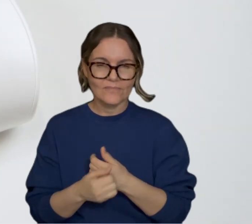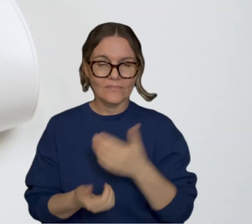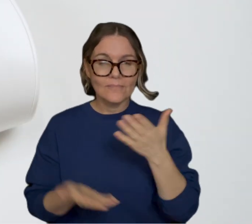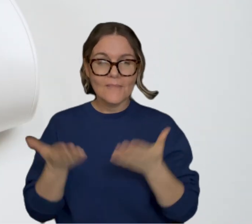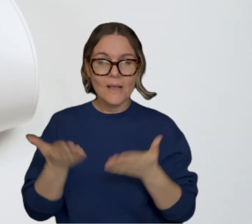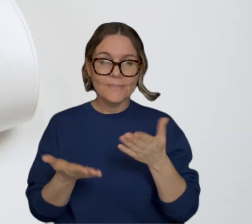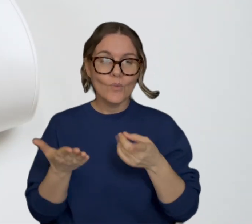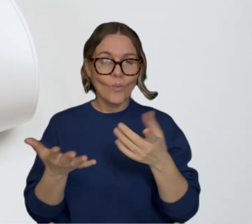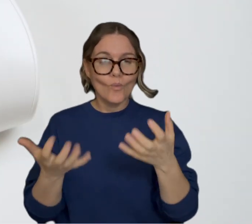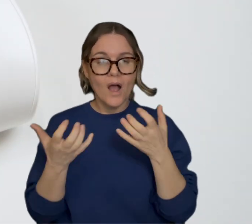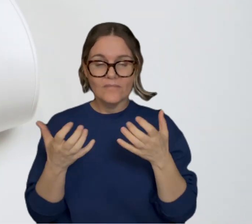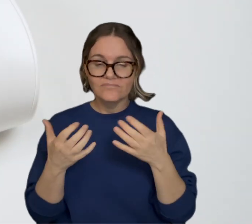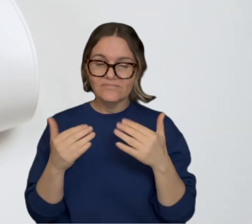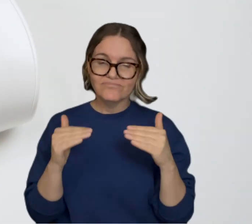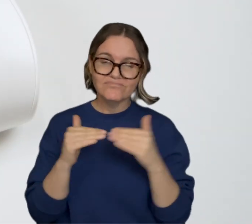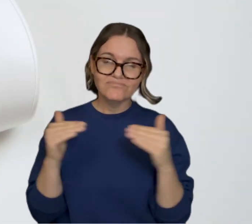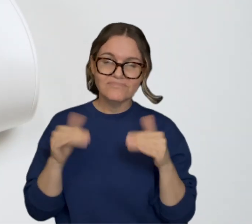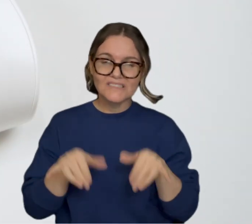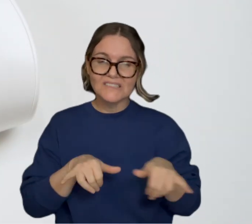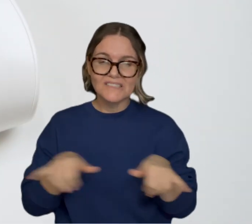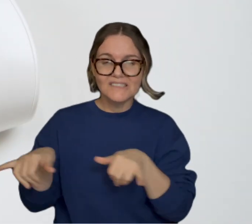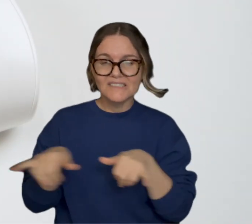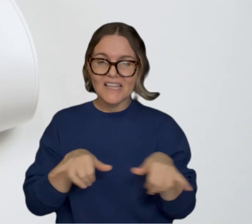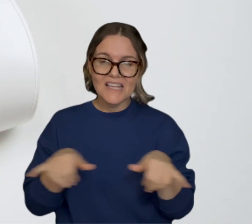let's say you don't want to pump at different levels and you want to